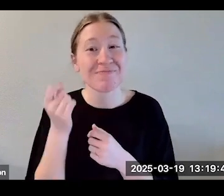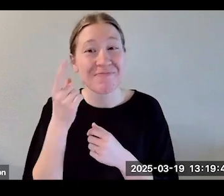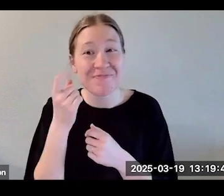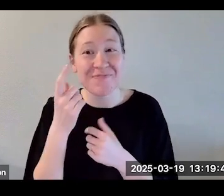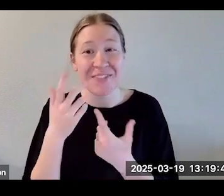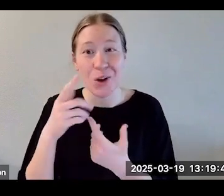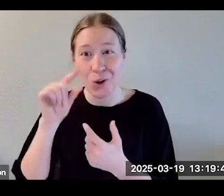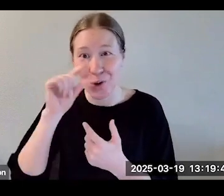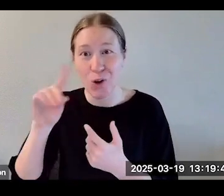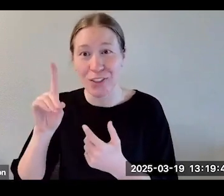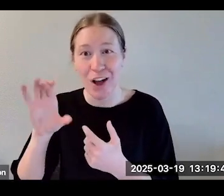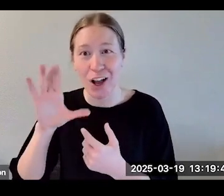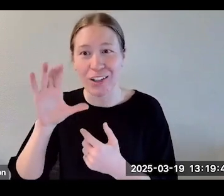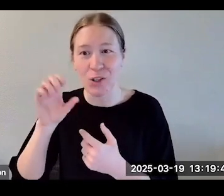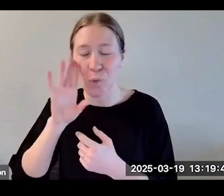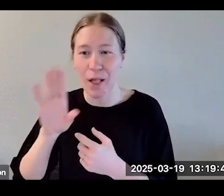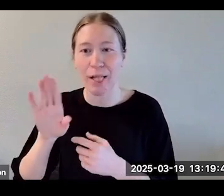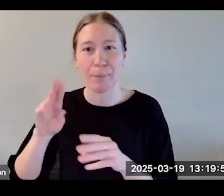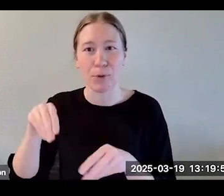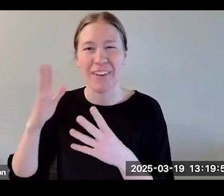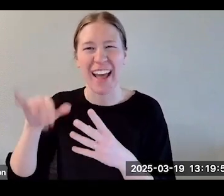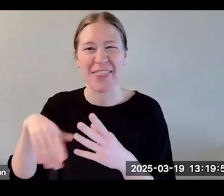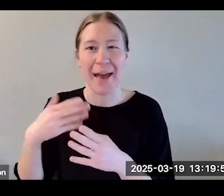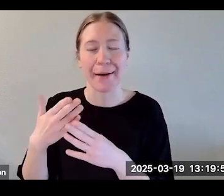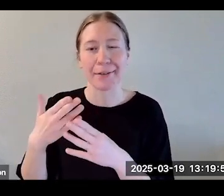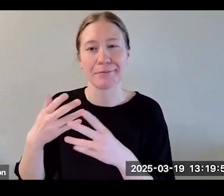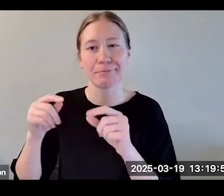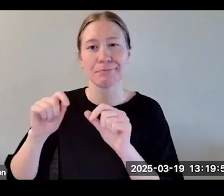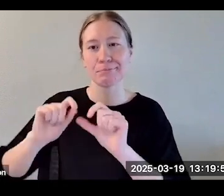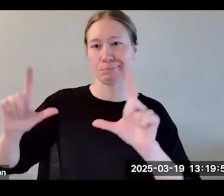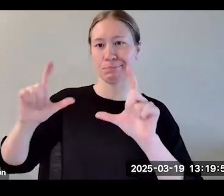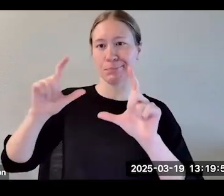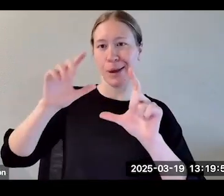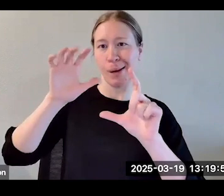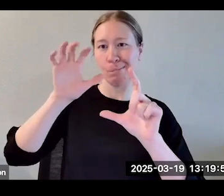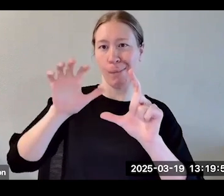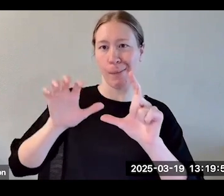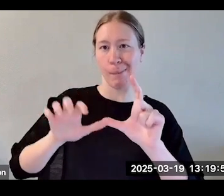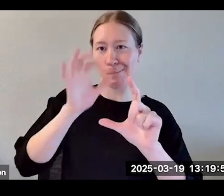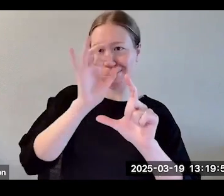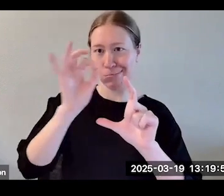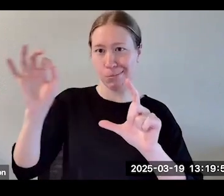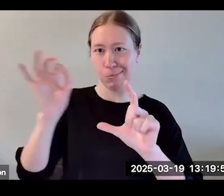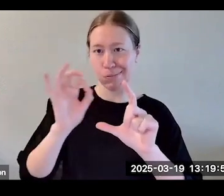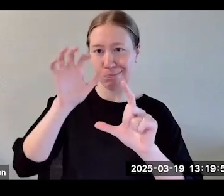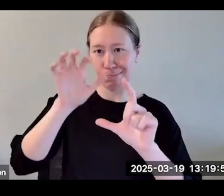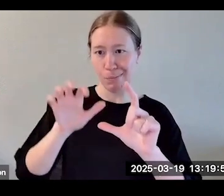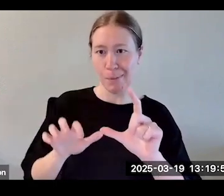but you can actually select a custom color by using the plus icon in the color area in Google Docs.